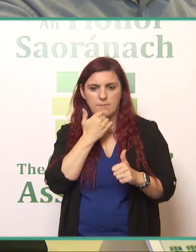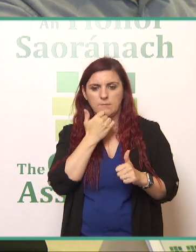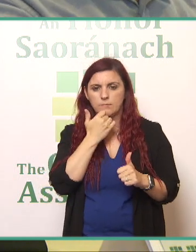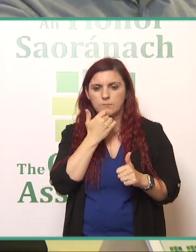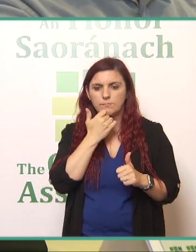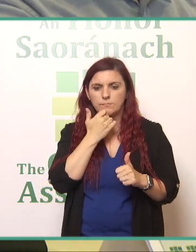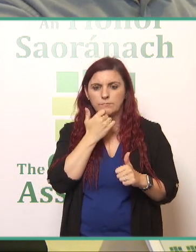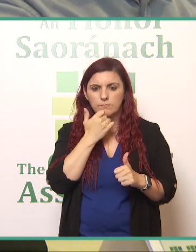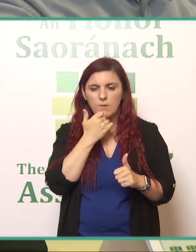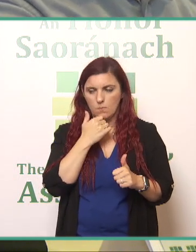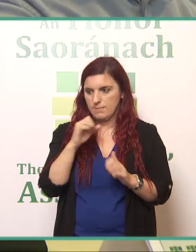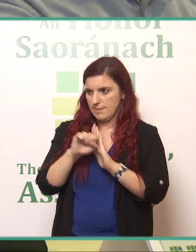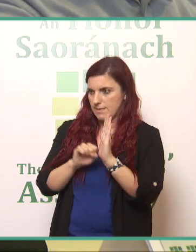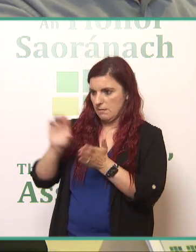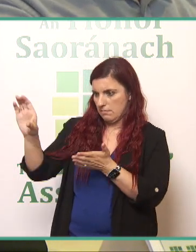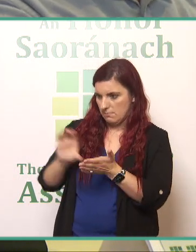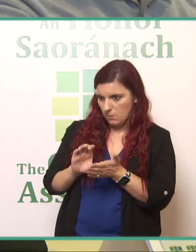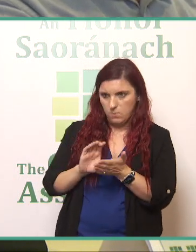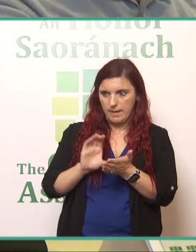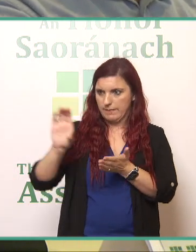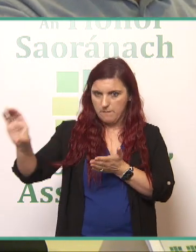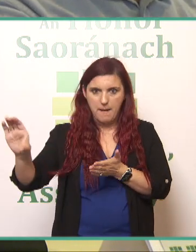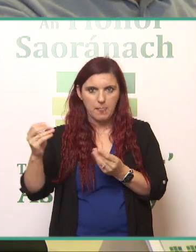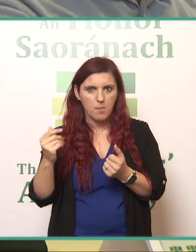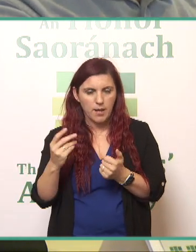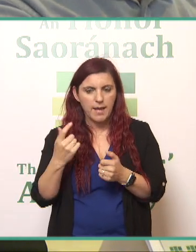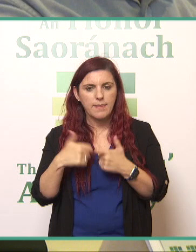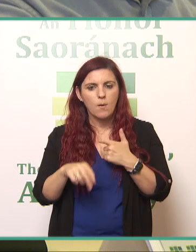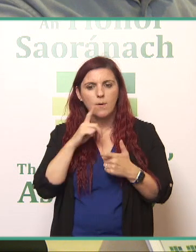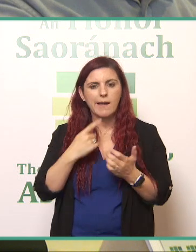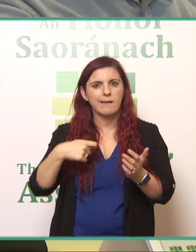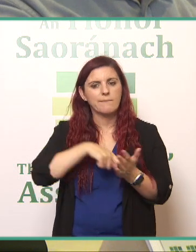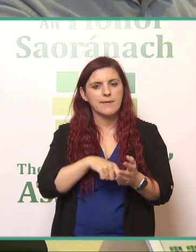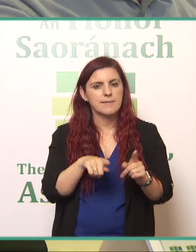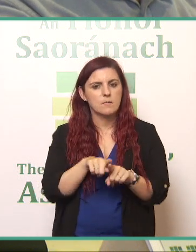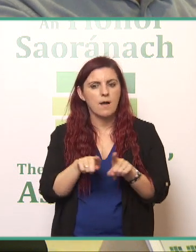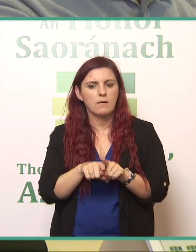the state assets. The second is that allows us then to invest which is the second part of